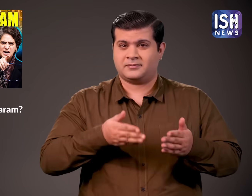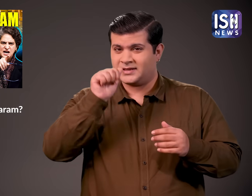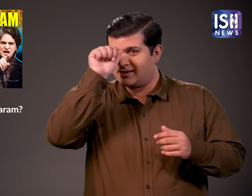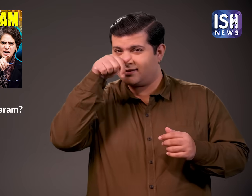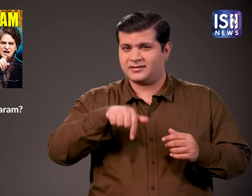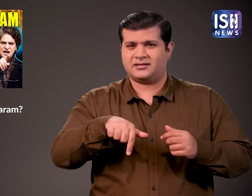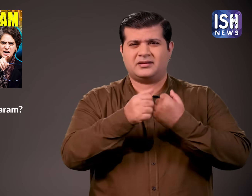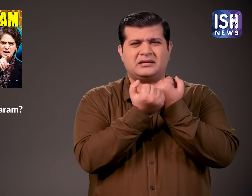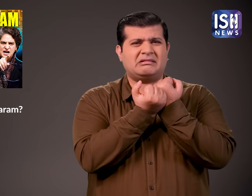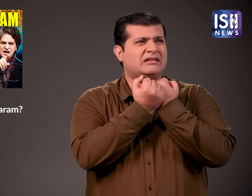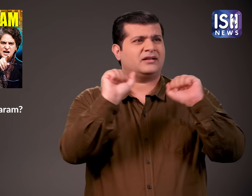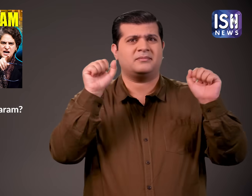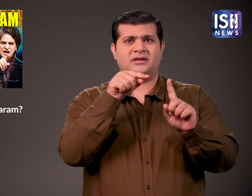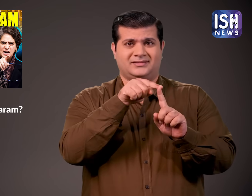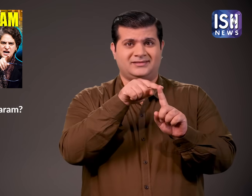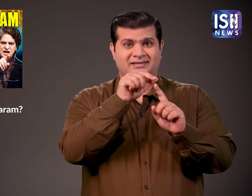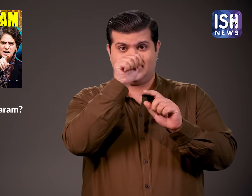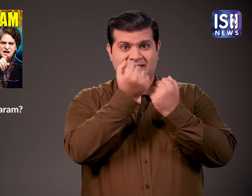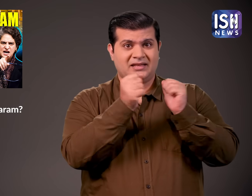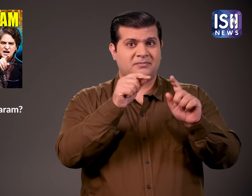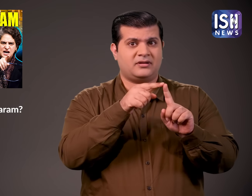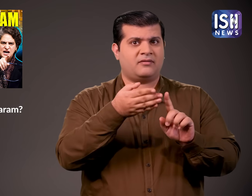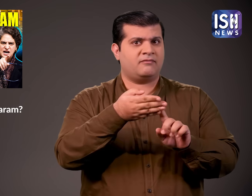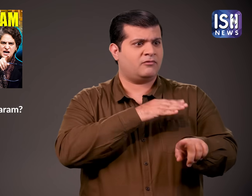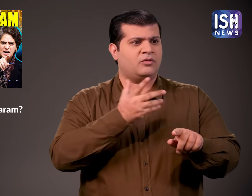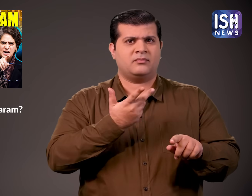India became independent because of